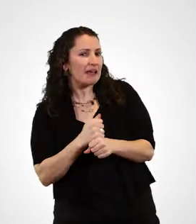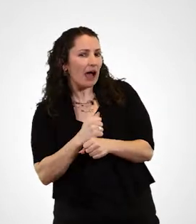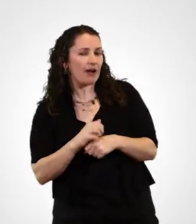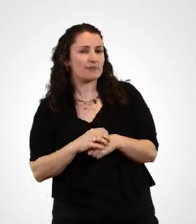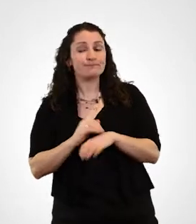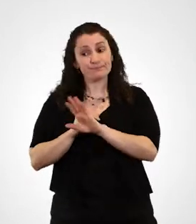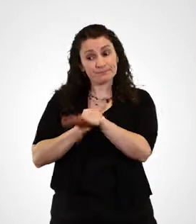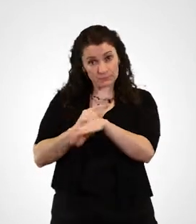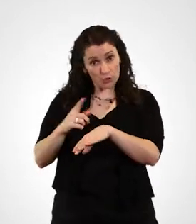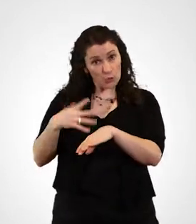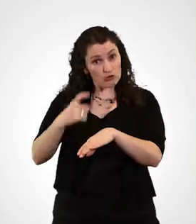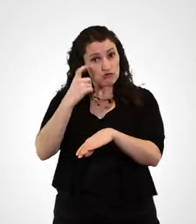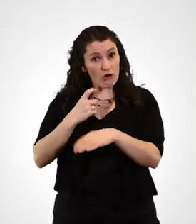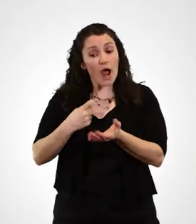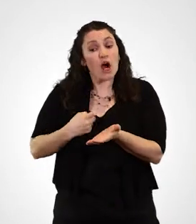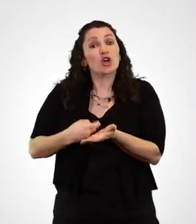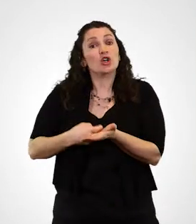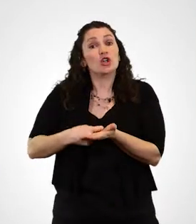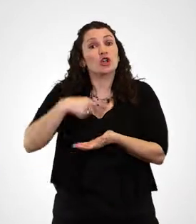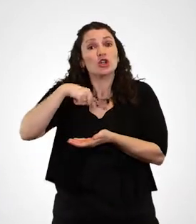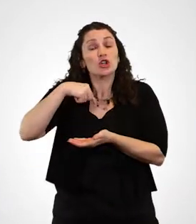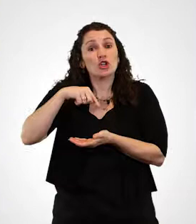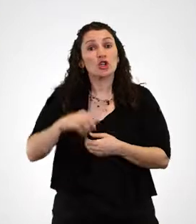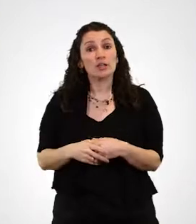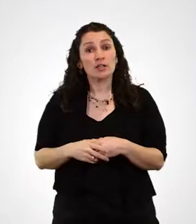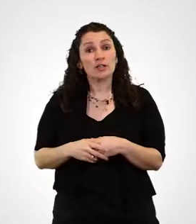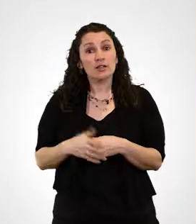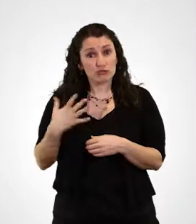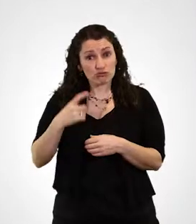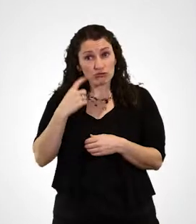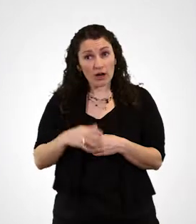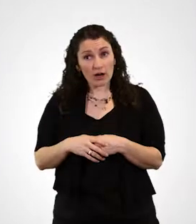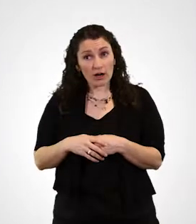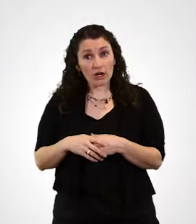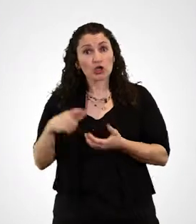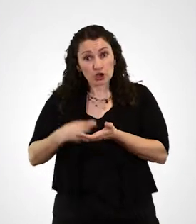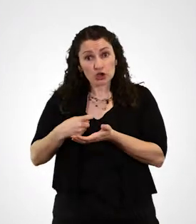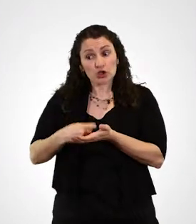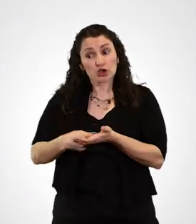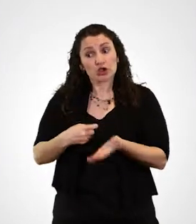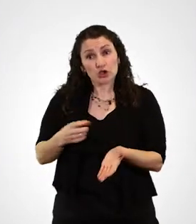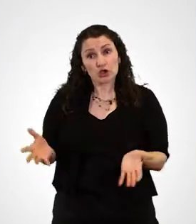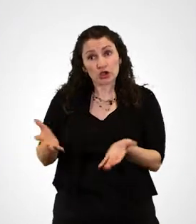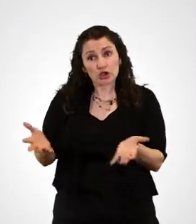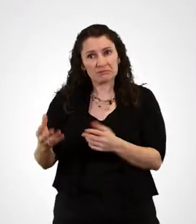Would you like a turn to go "rrr"? CHILD: I want that car.